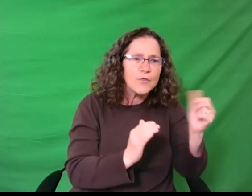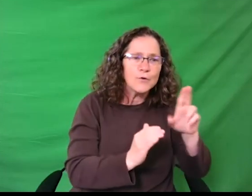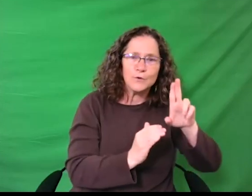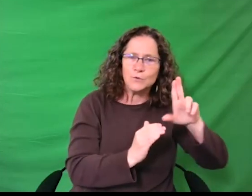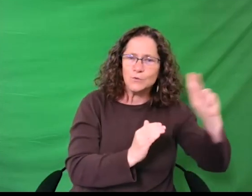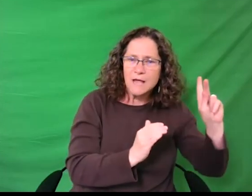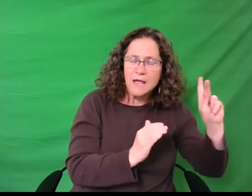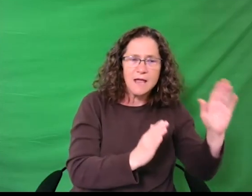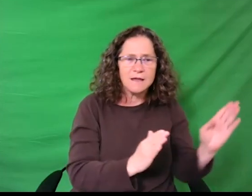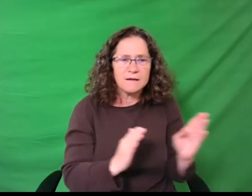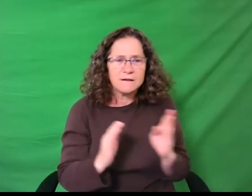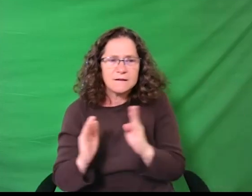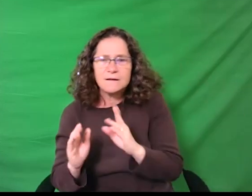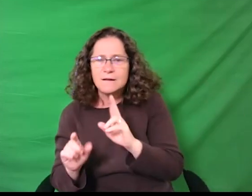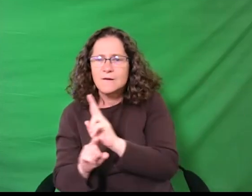And then it's also being used in Pakistan.